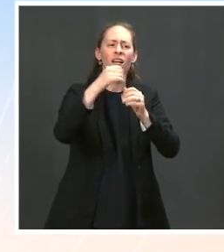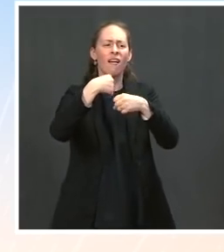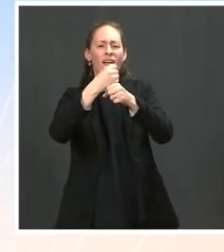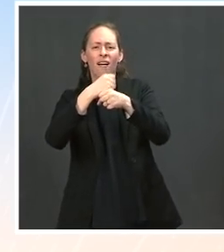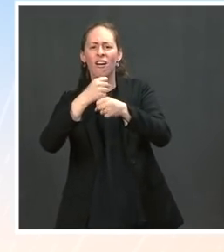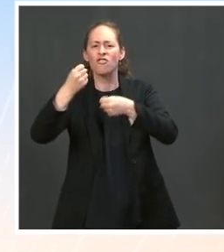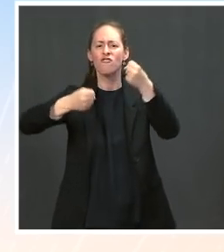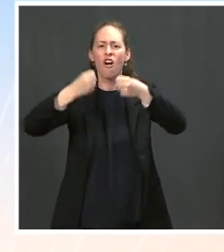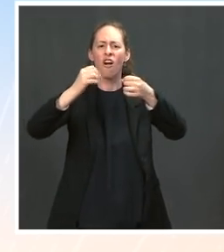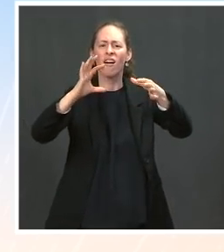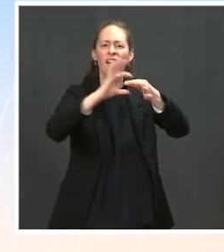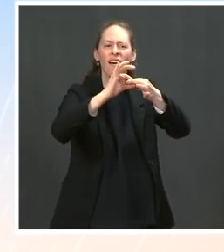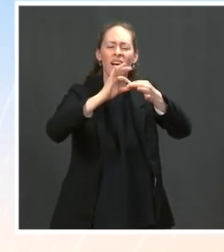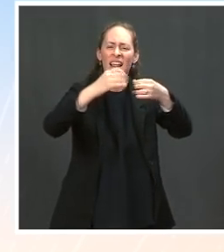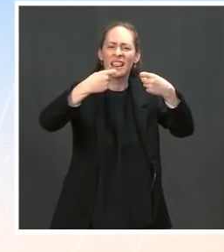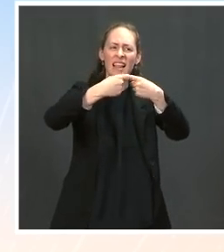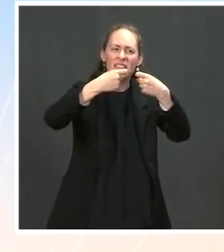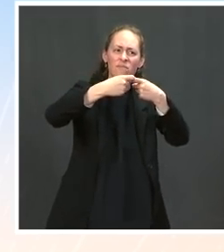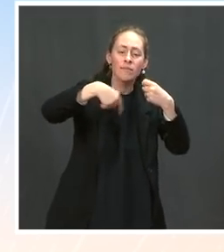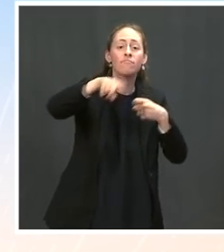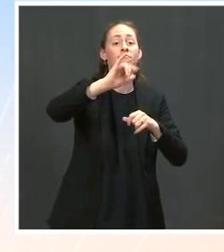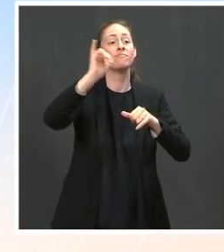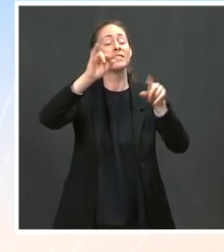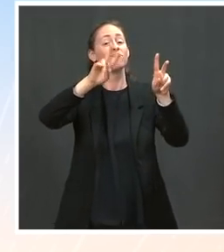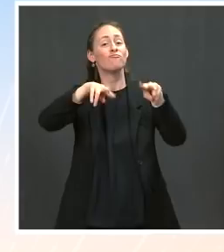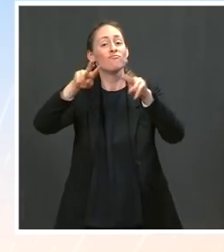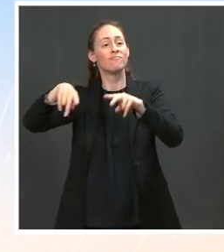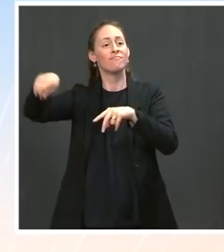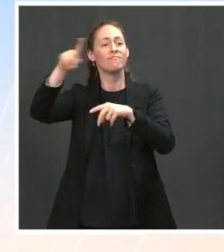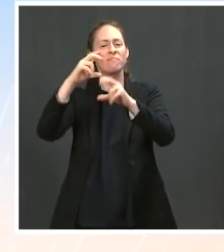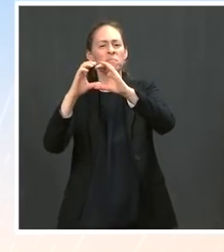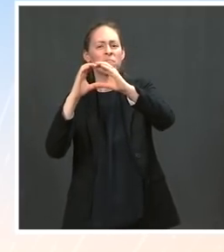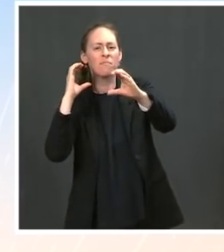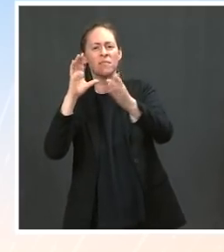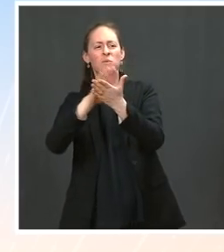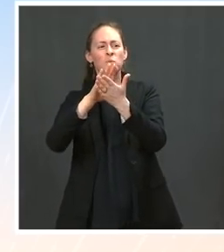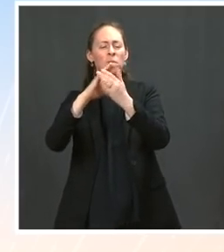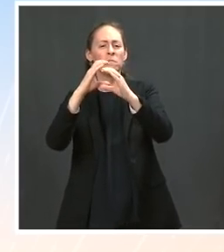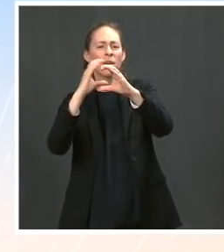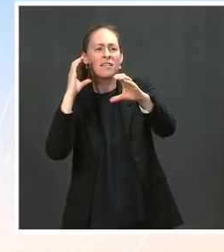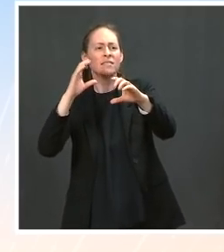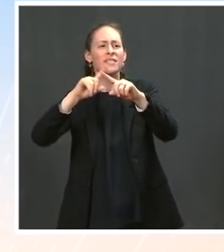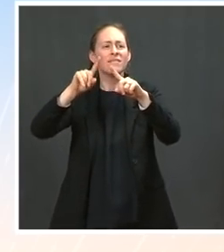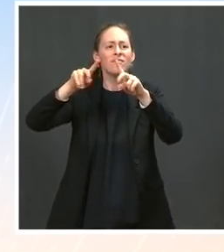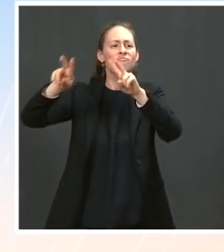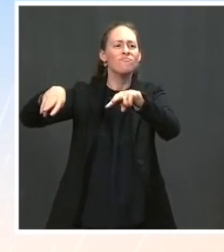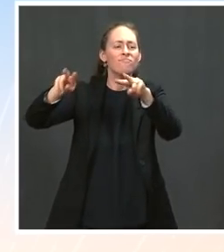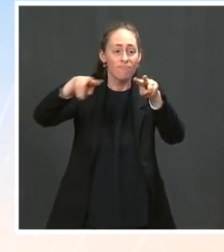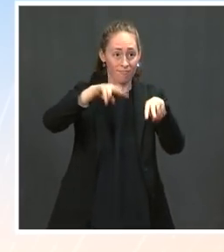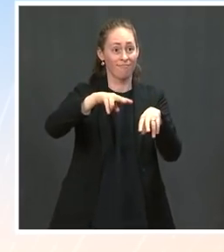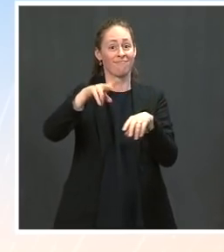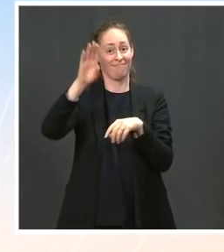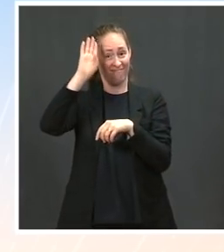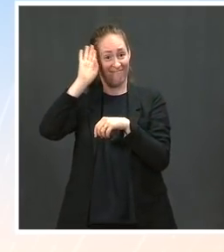The American Jobs Plan includes a total of $45 billion to accelerate the adoption of zero-emission